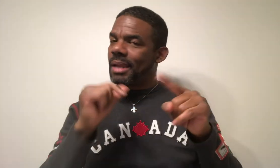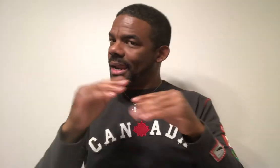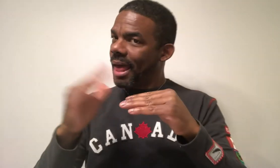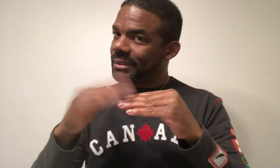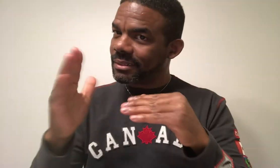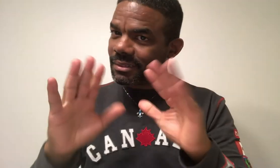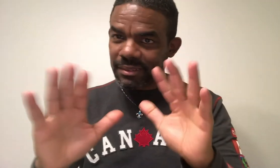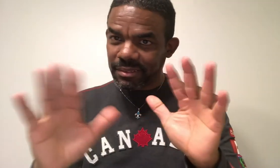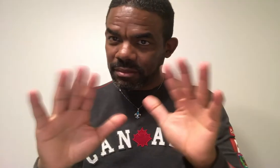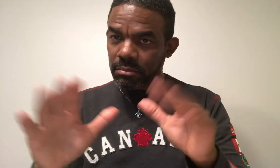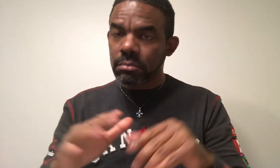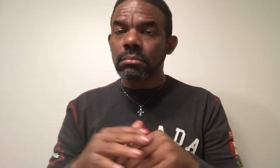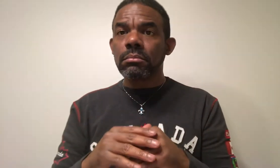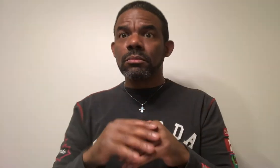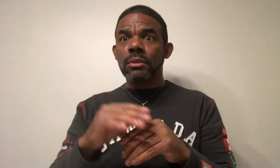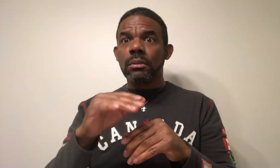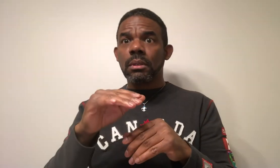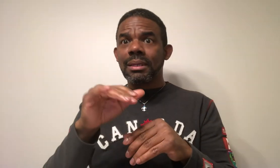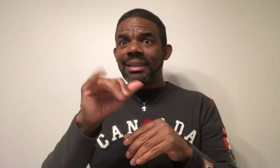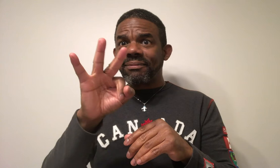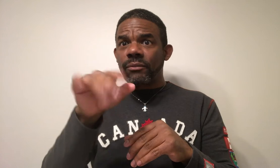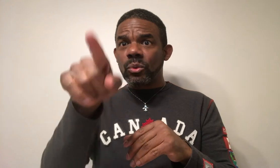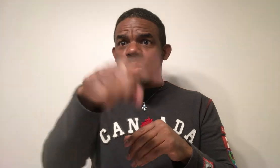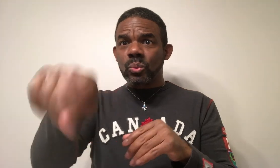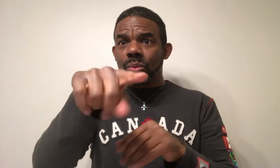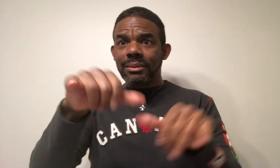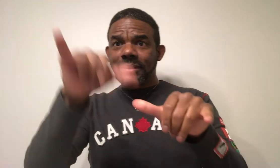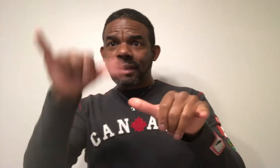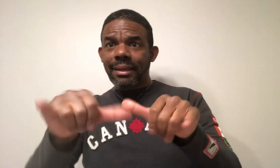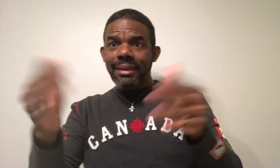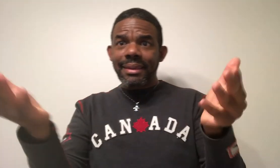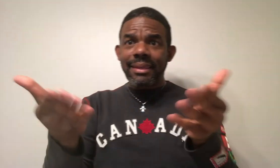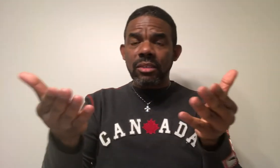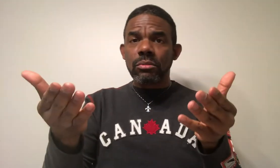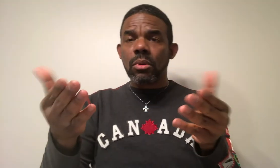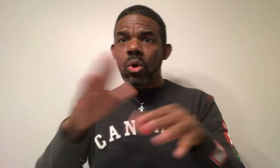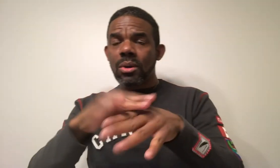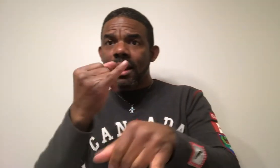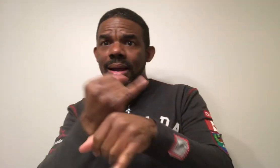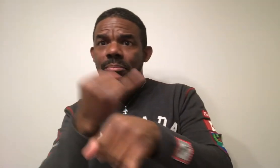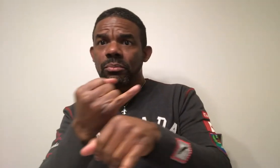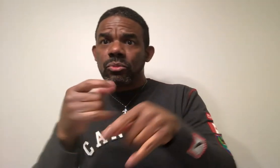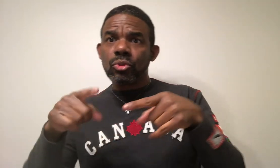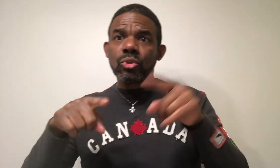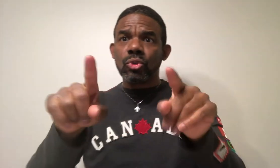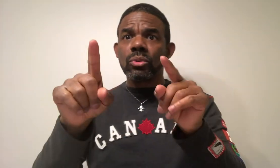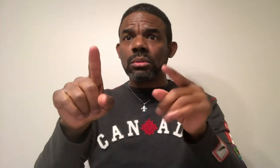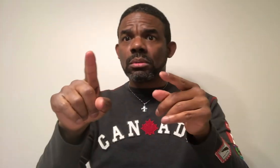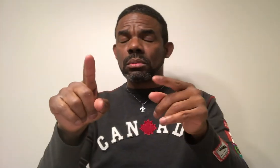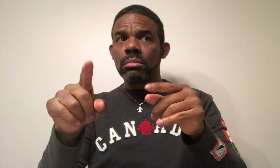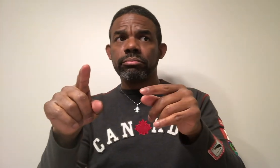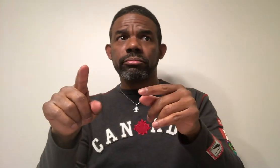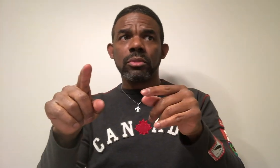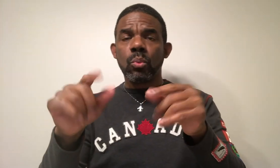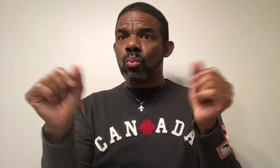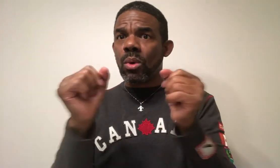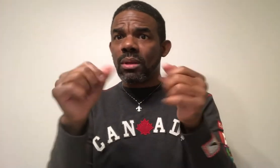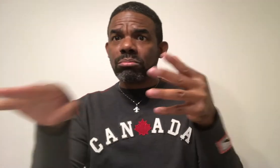Last, but not least: If you are planning on staying here on campus during the winter break;